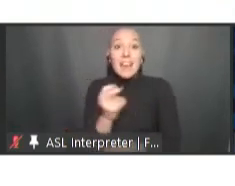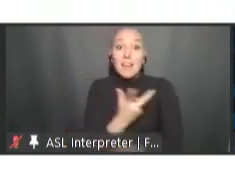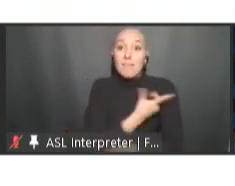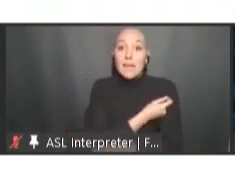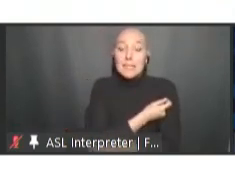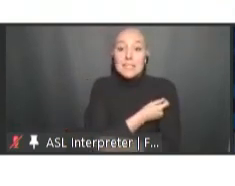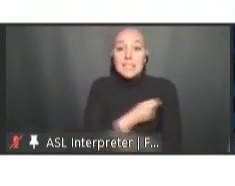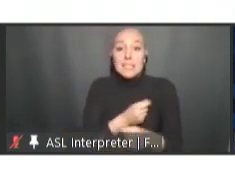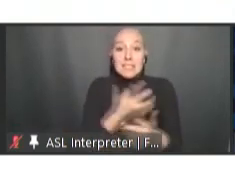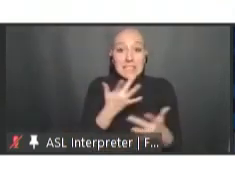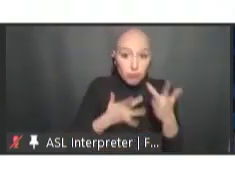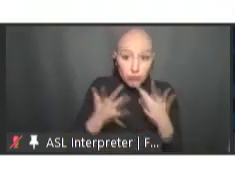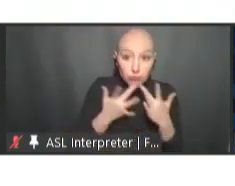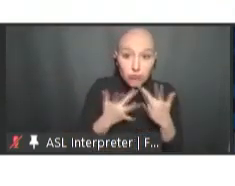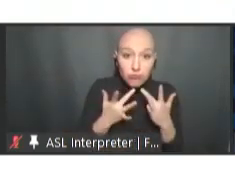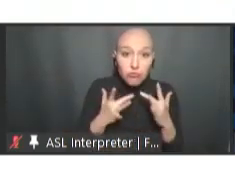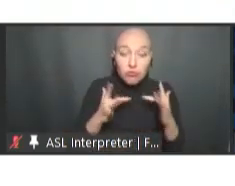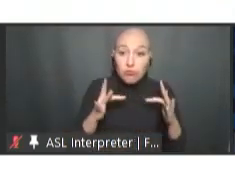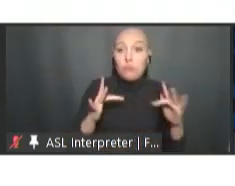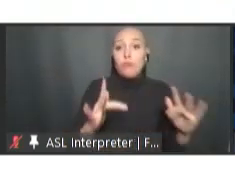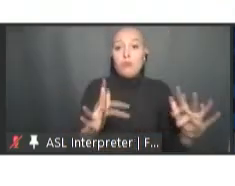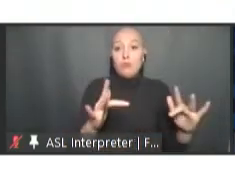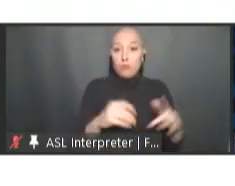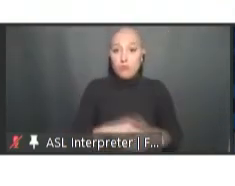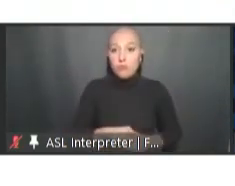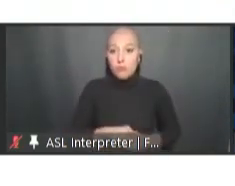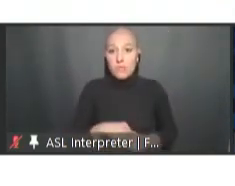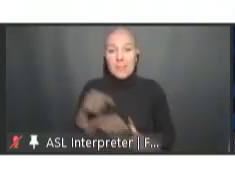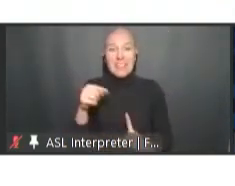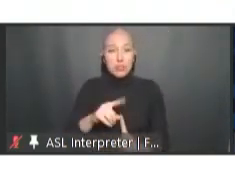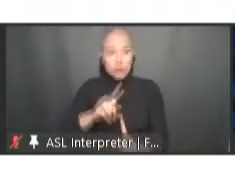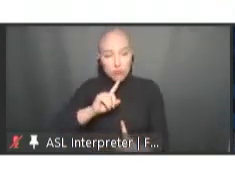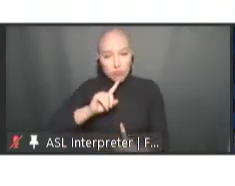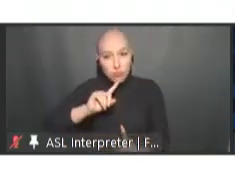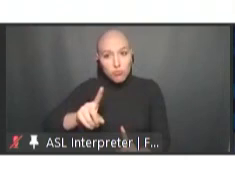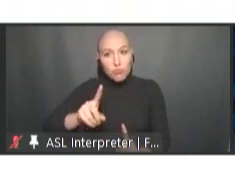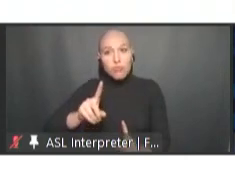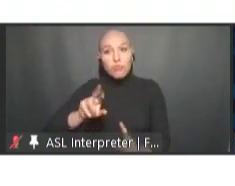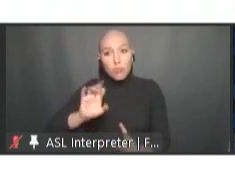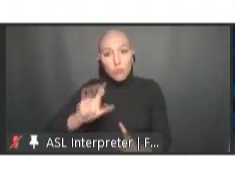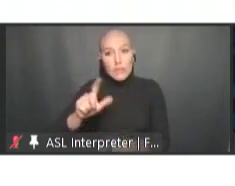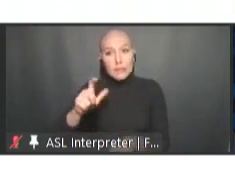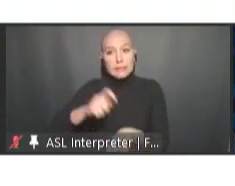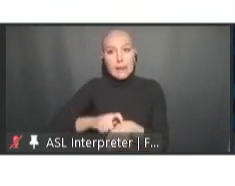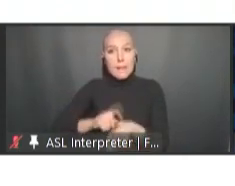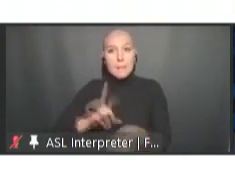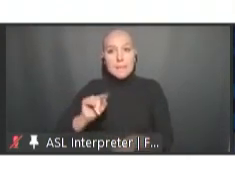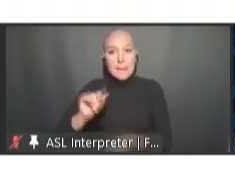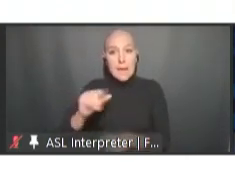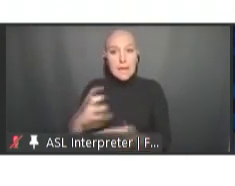This is real-time data collection that should help us again, in future situations,